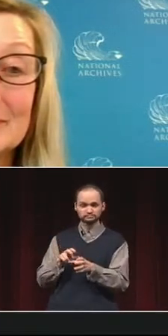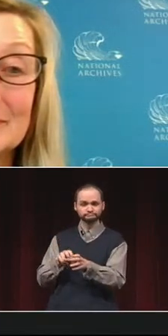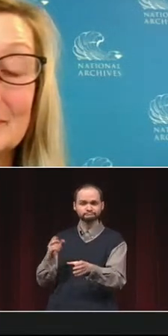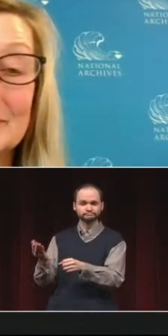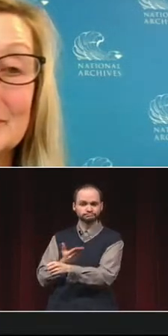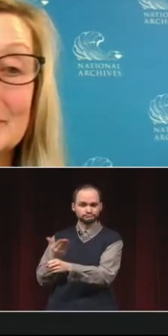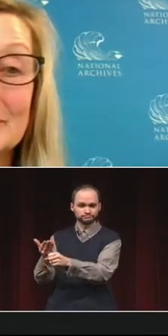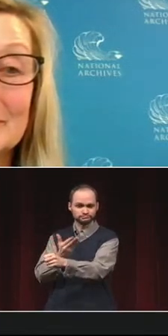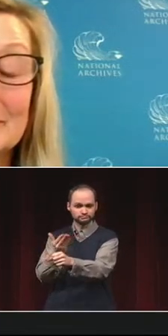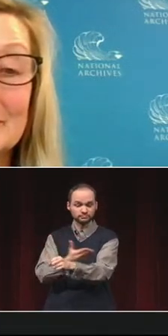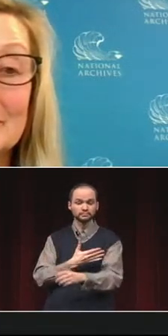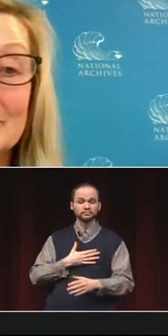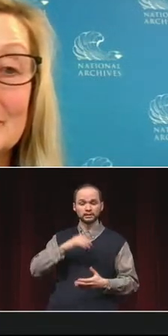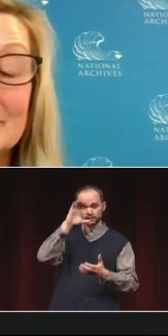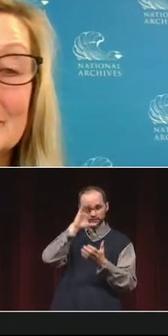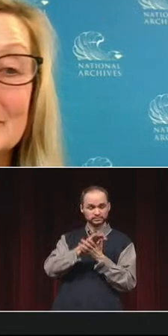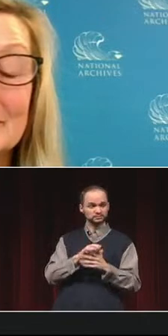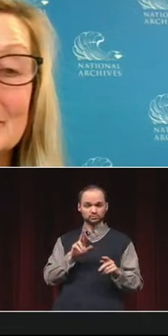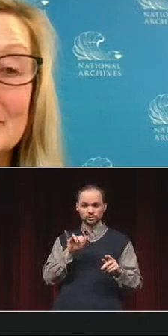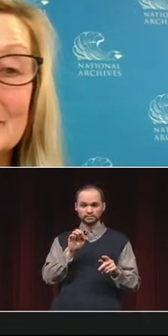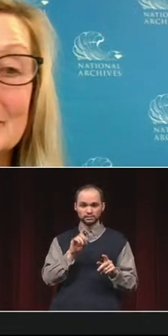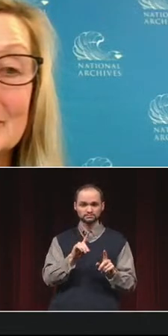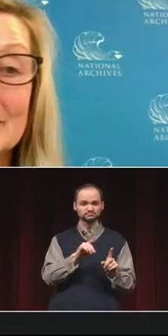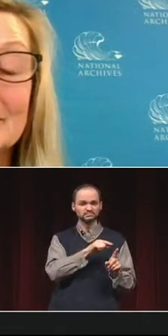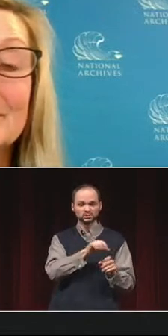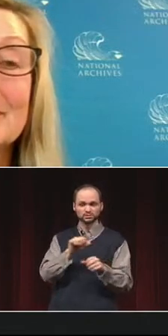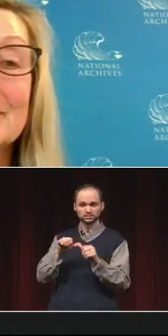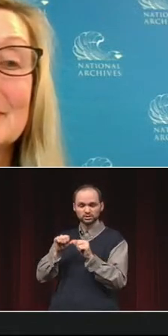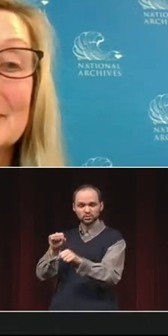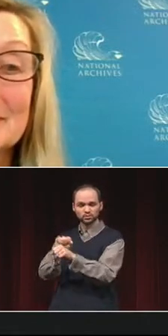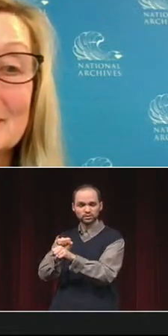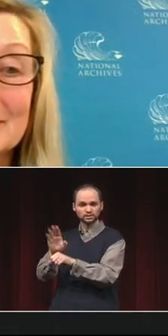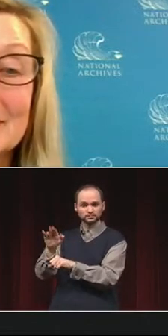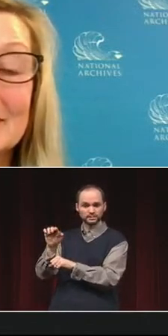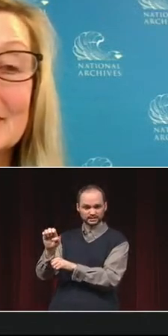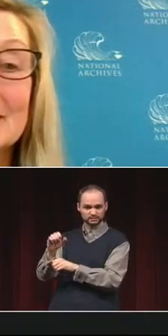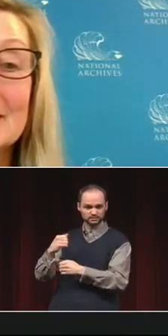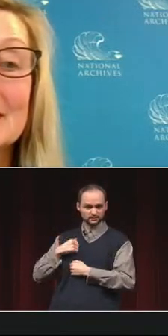and they had to fire him because of the press that my arrest generated.